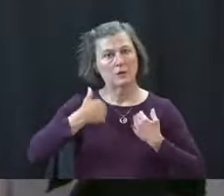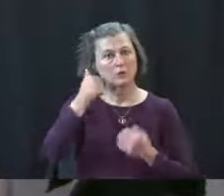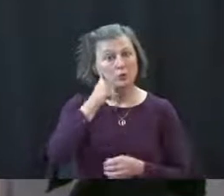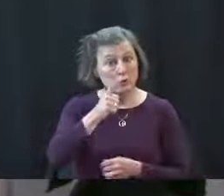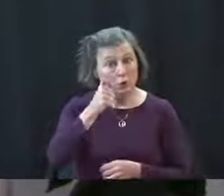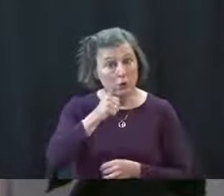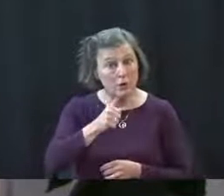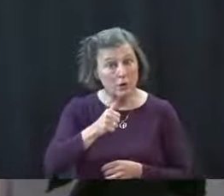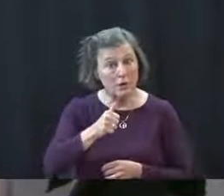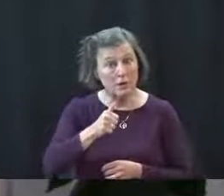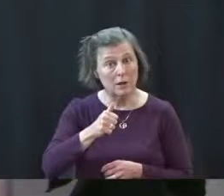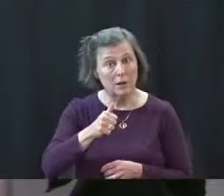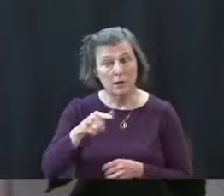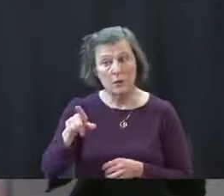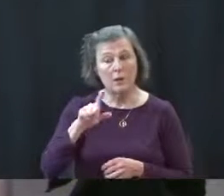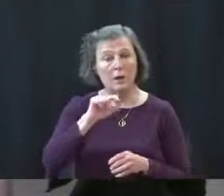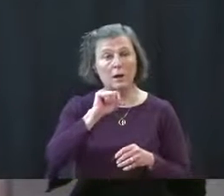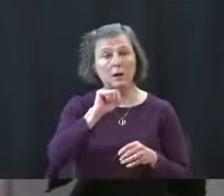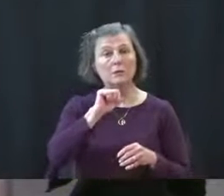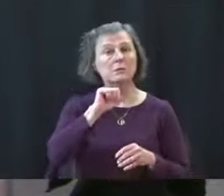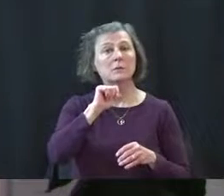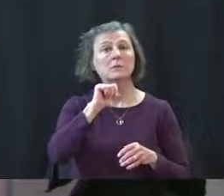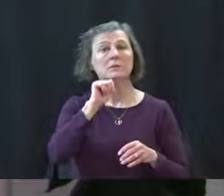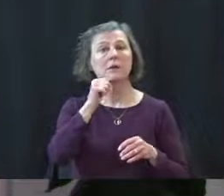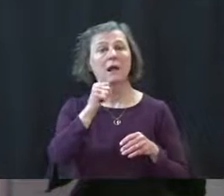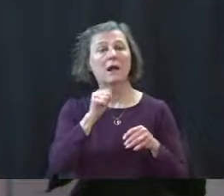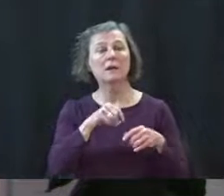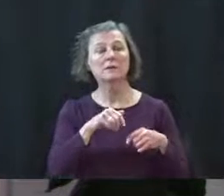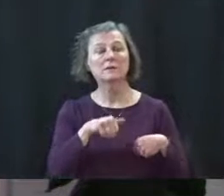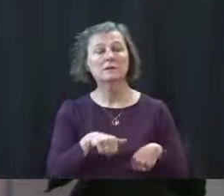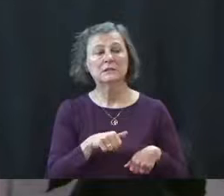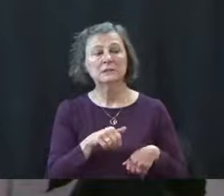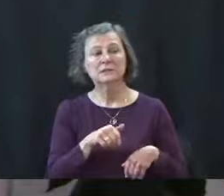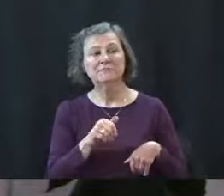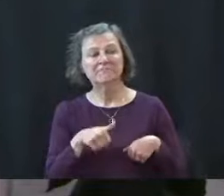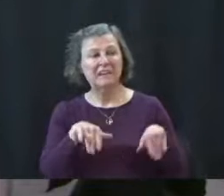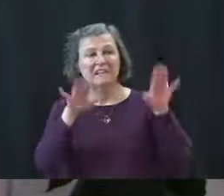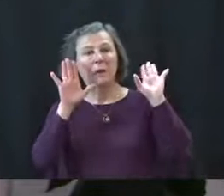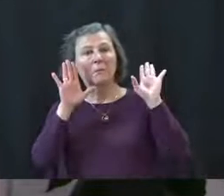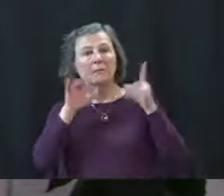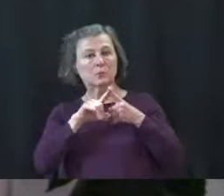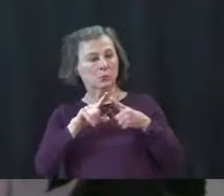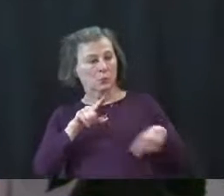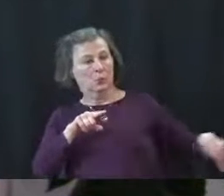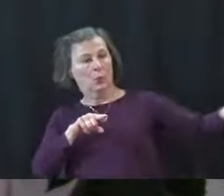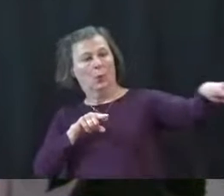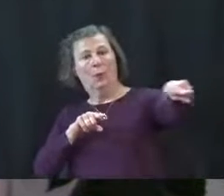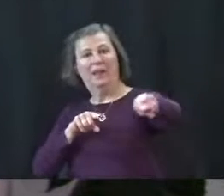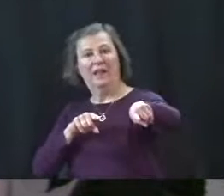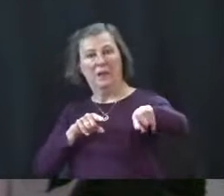not going to acquiesce to these people who were tormenting her, neither was she hating